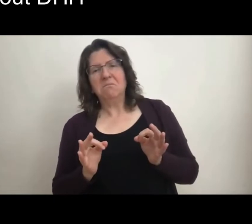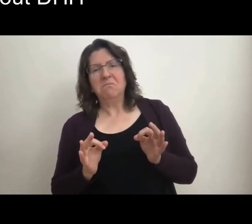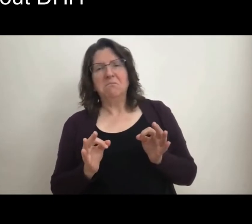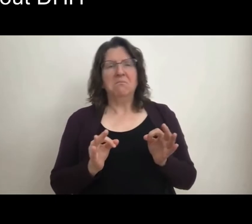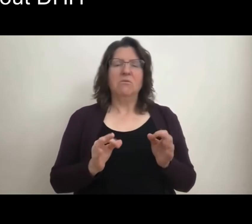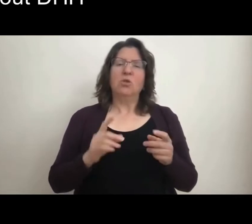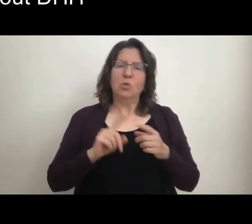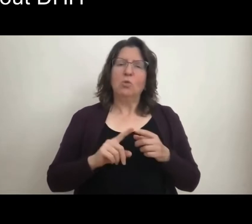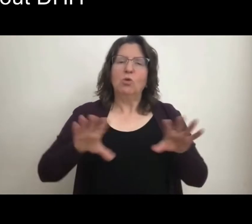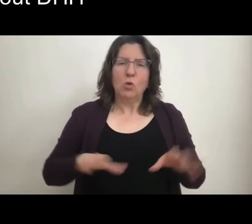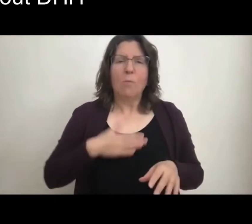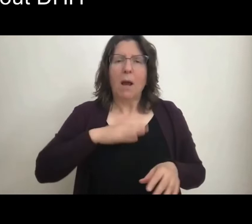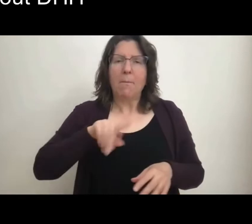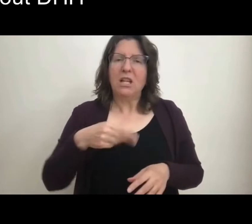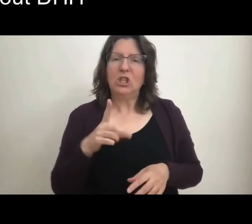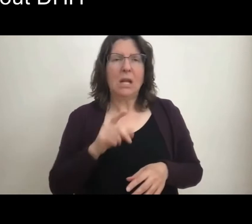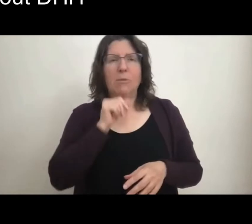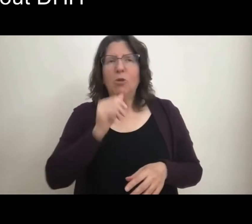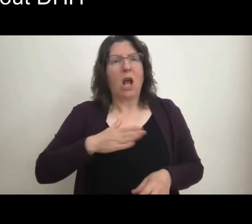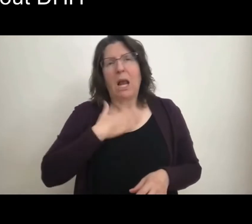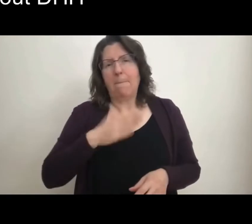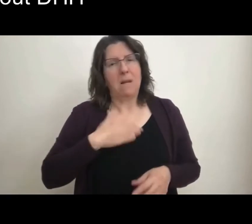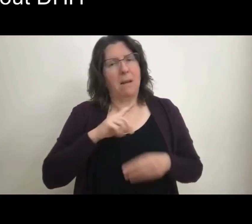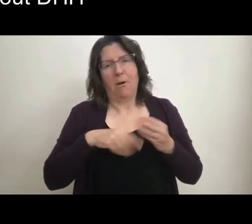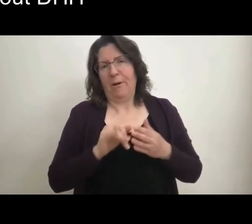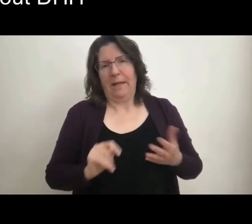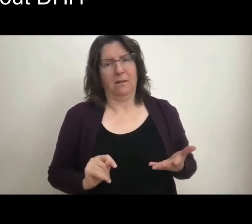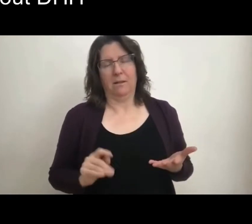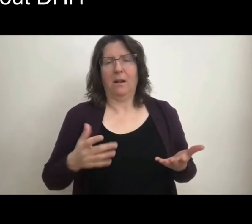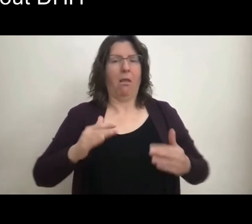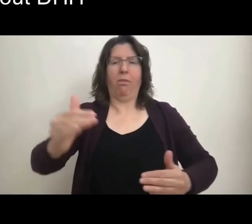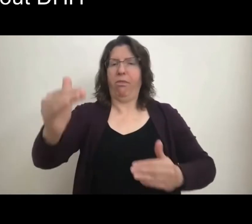The amount of work and pressure put on me in this situation was depressing.